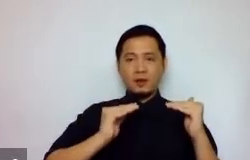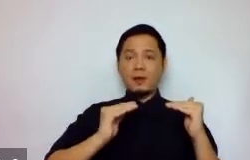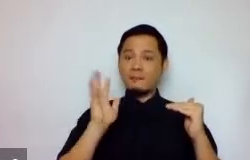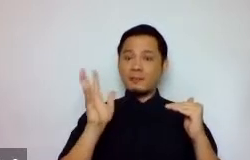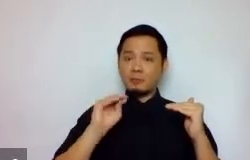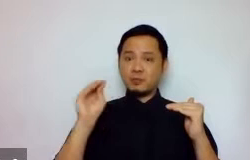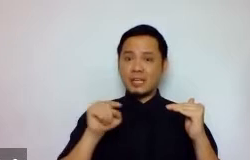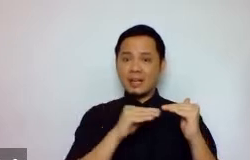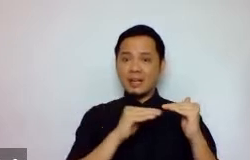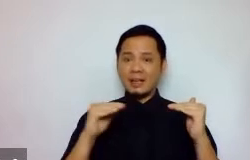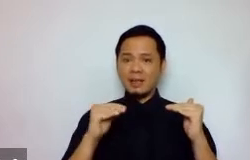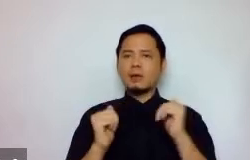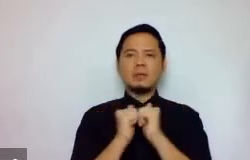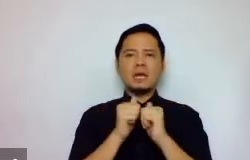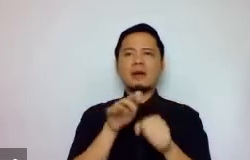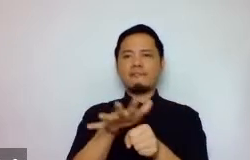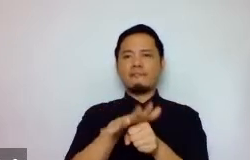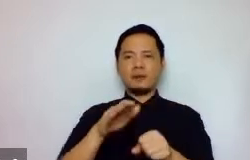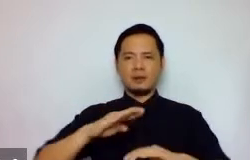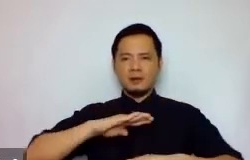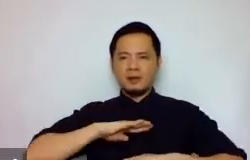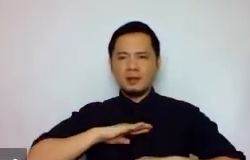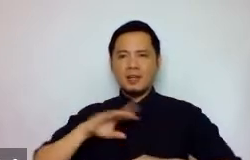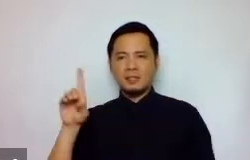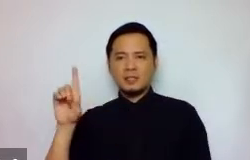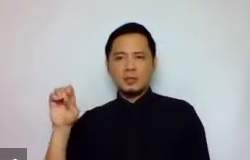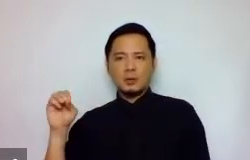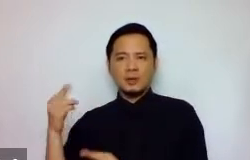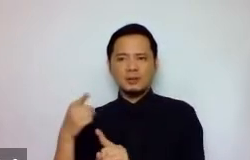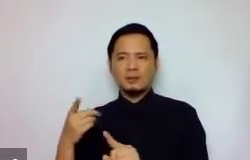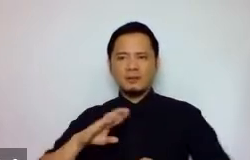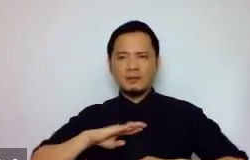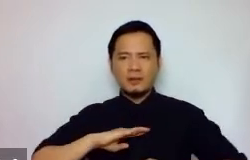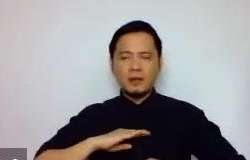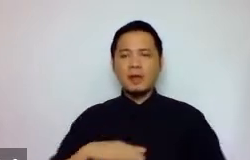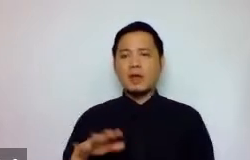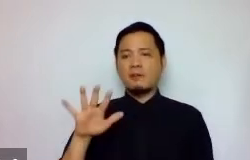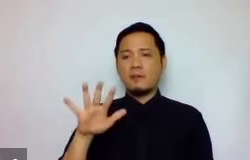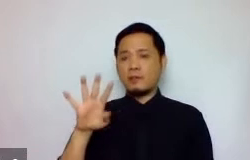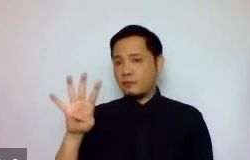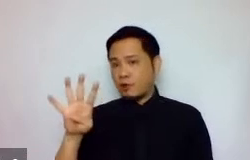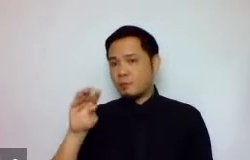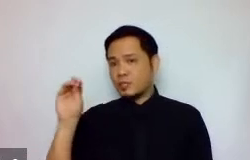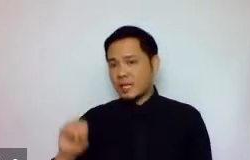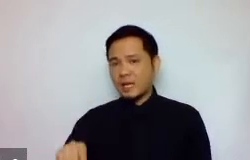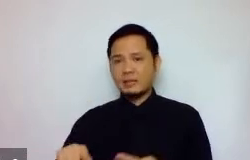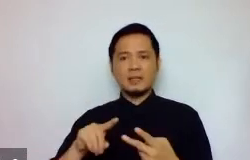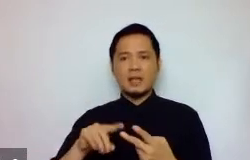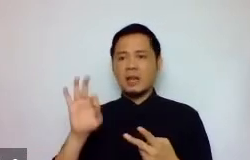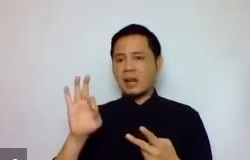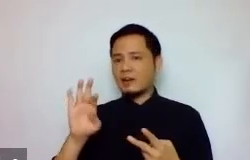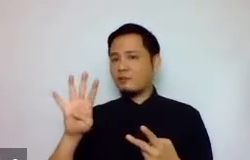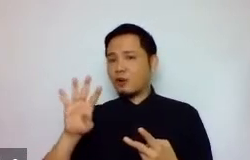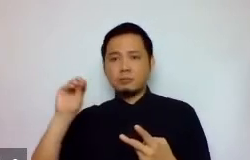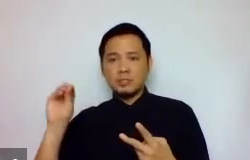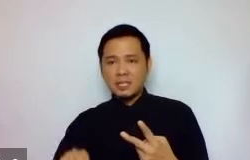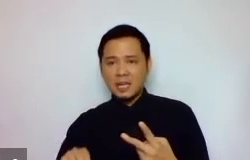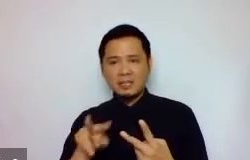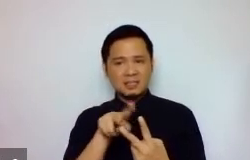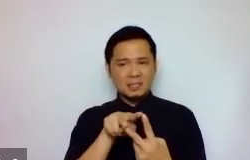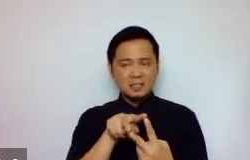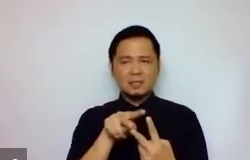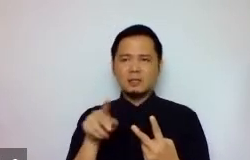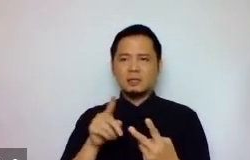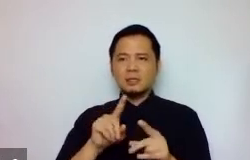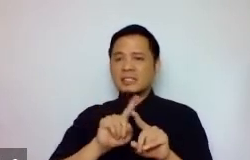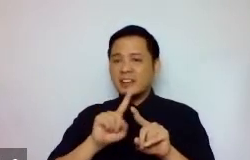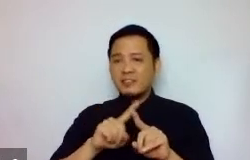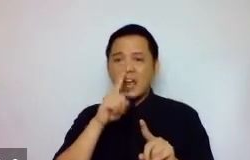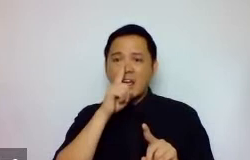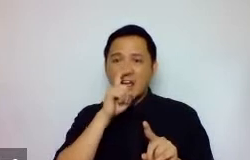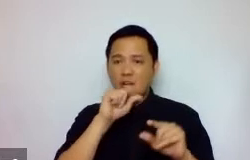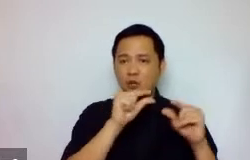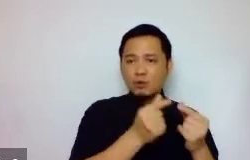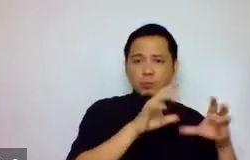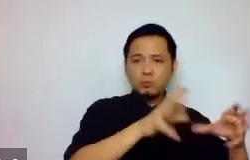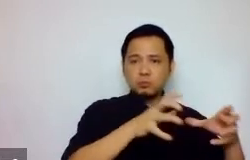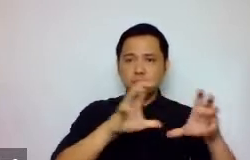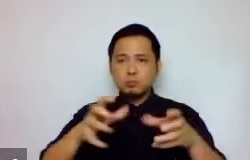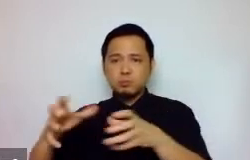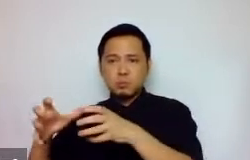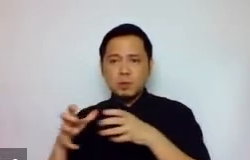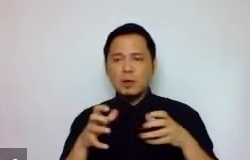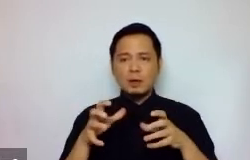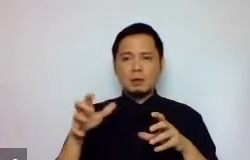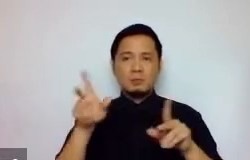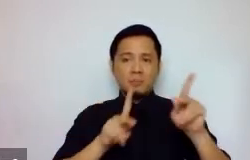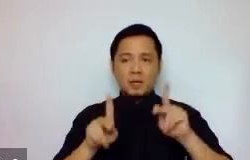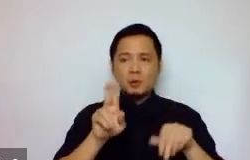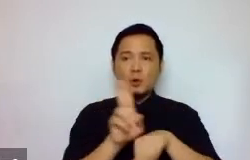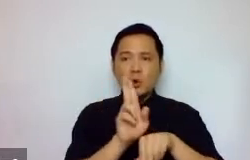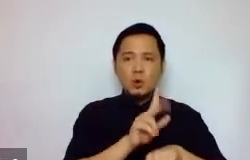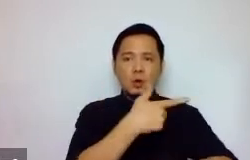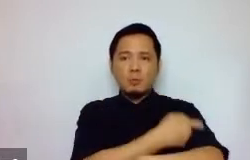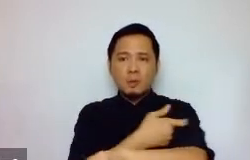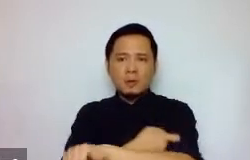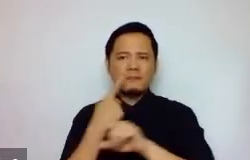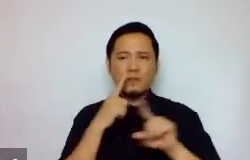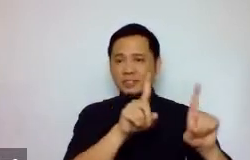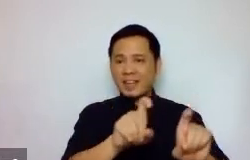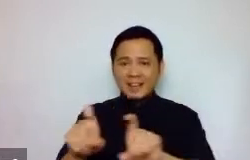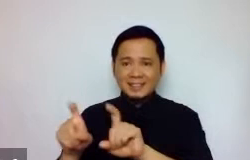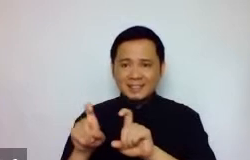But I will still explain, that 54 %or 95% is because they tested different age groups or different populations in their clinical trials.